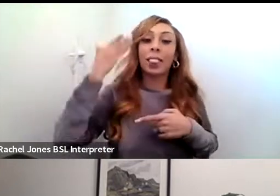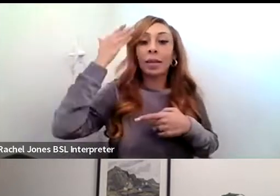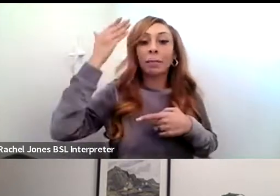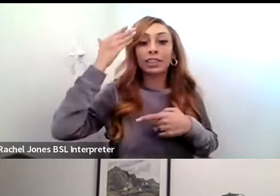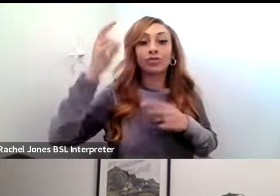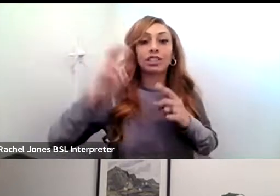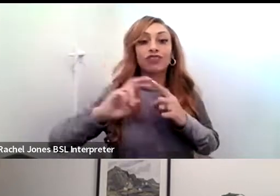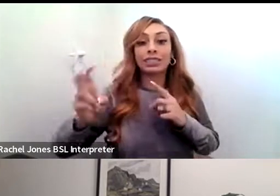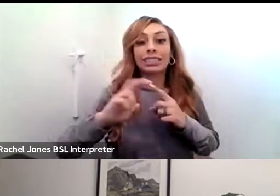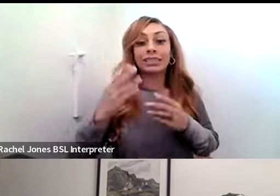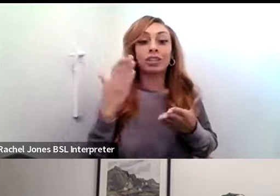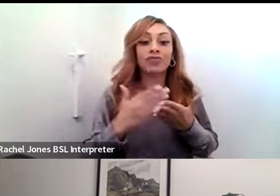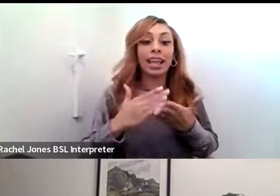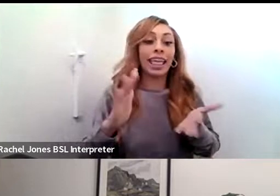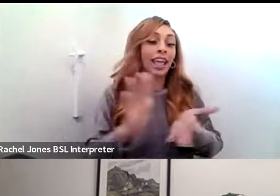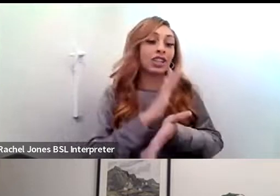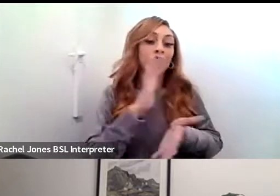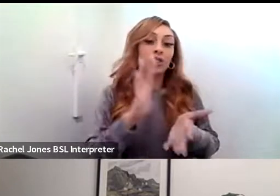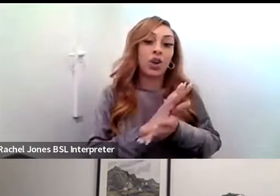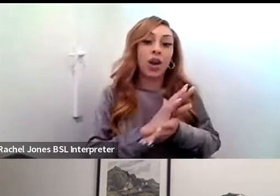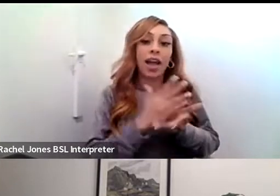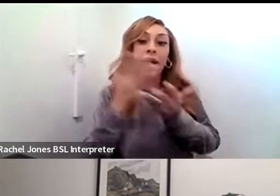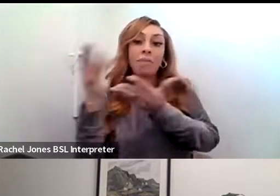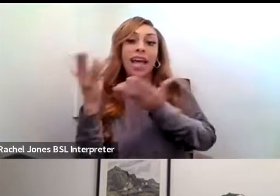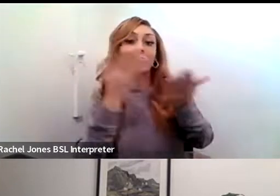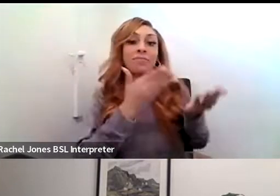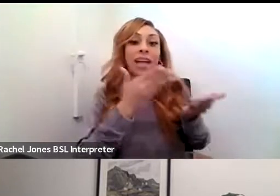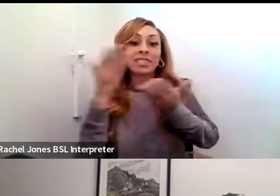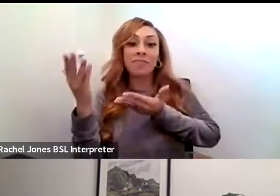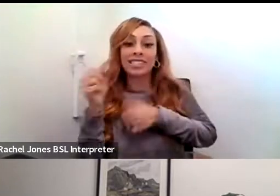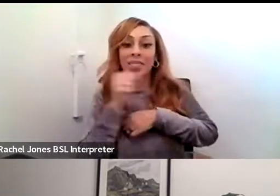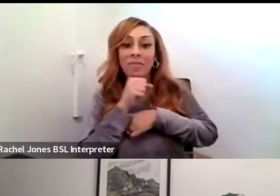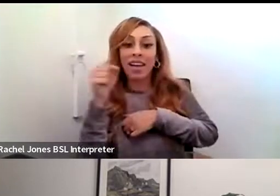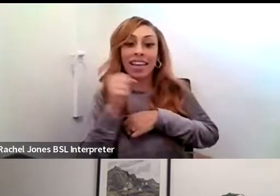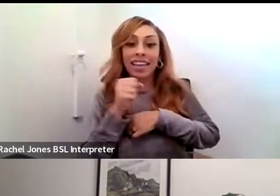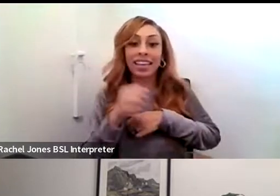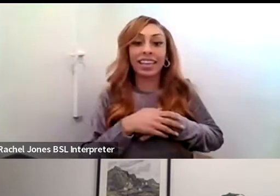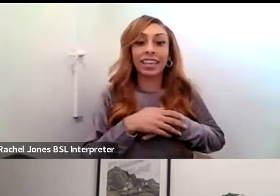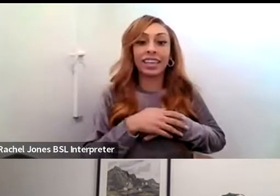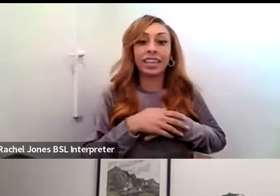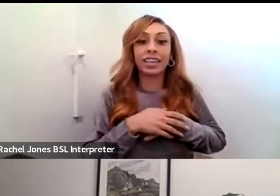It's great, I'm really enjoying the way you're passing the mic back and forward. Jamie, I wonder if I could come to you, because I know you had